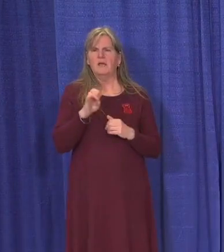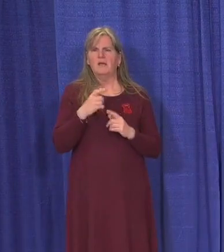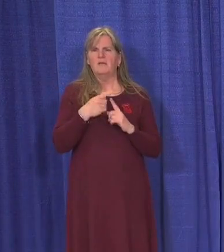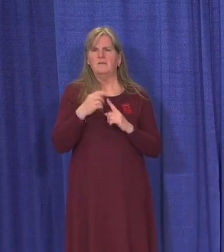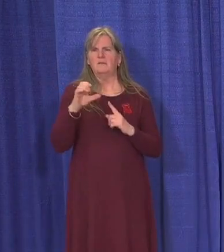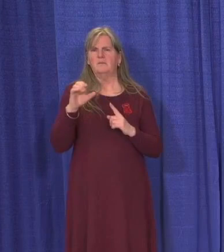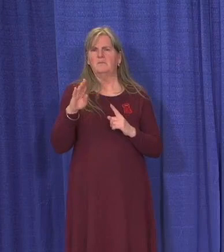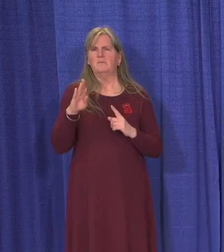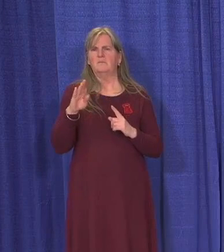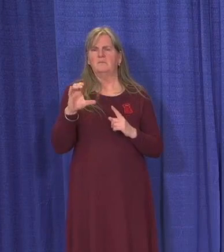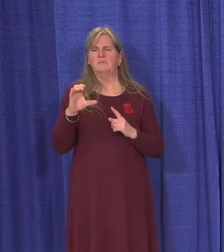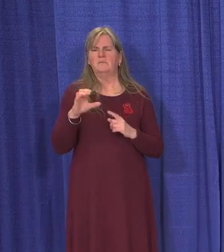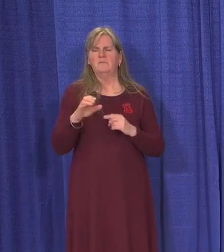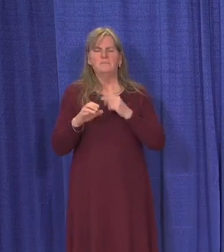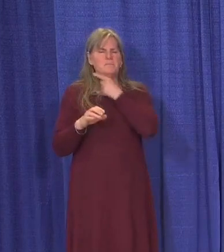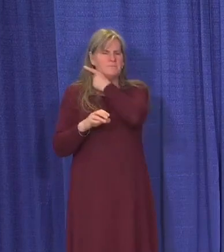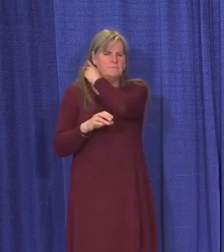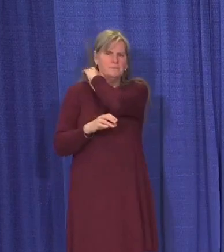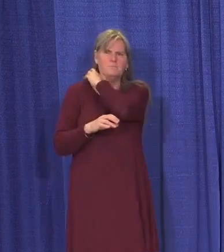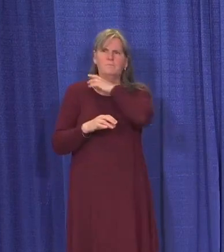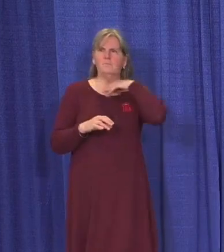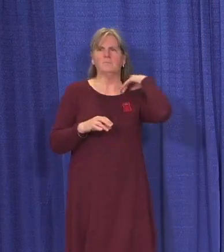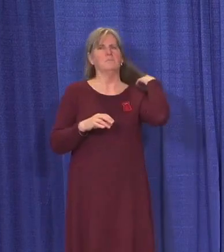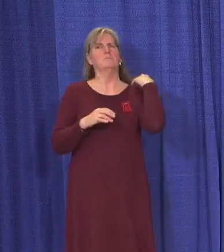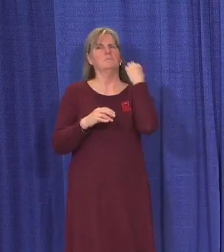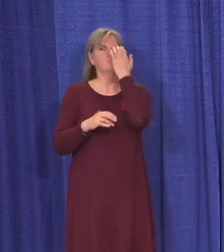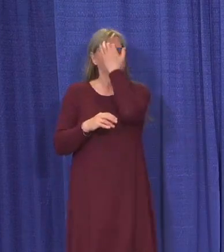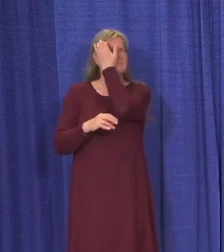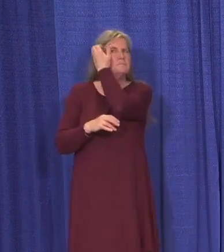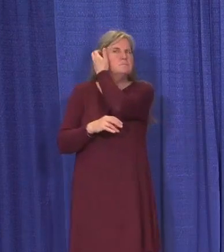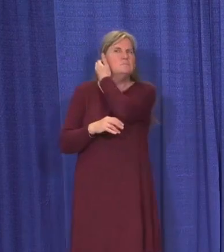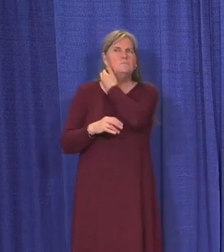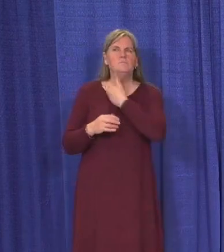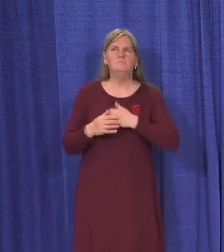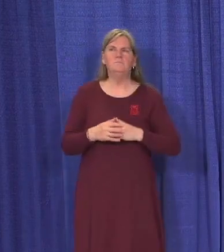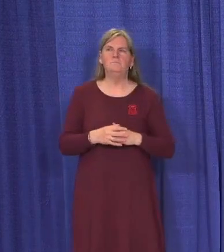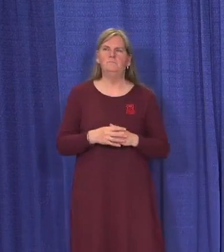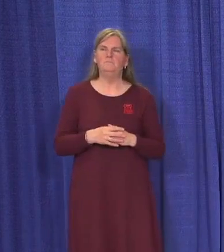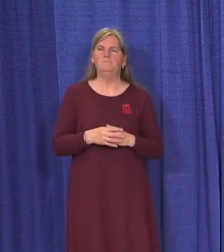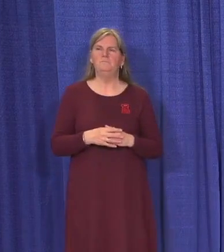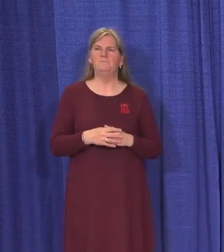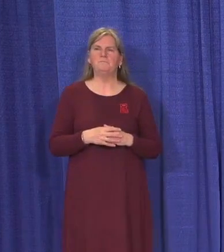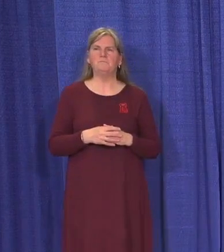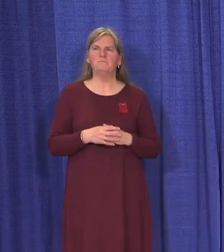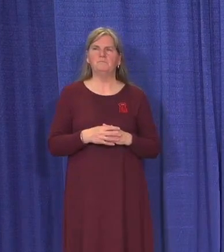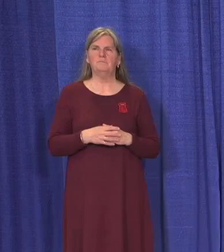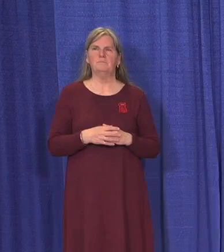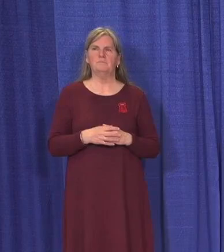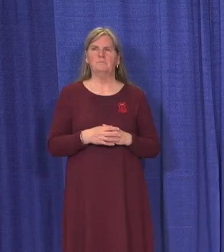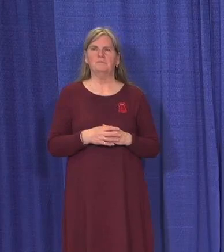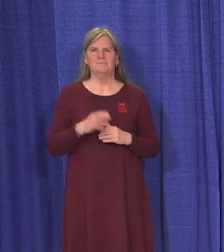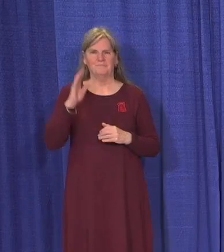Thank you. Pat: Thank you both.